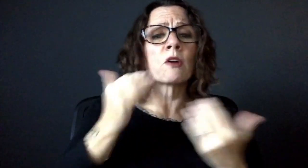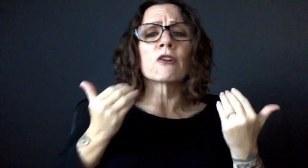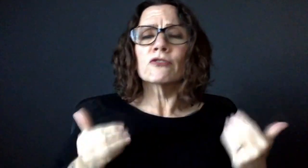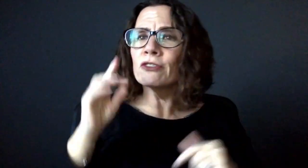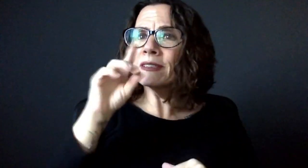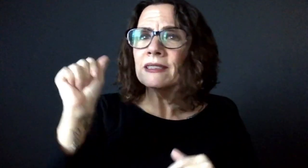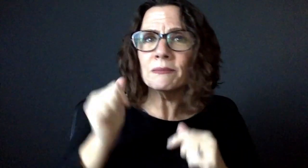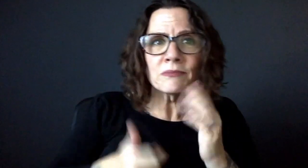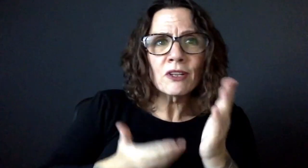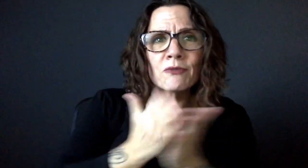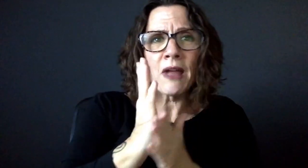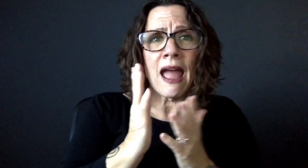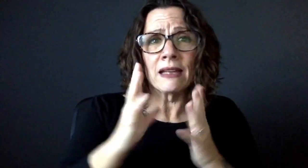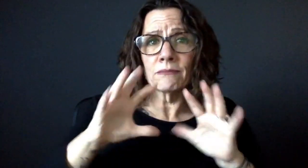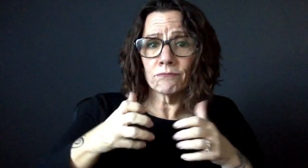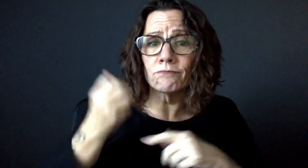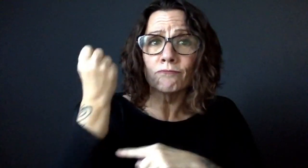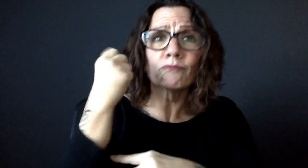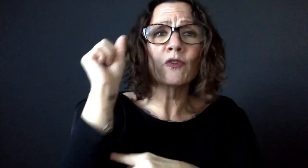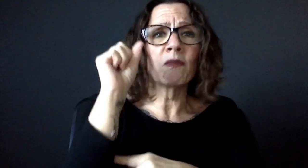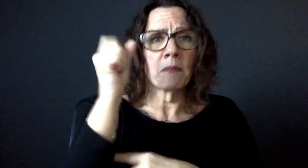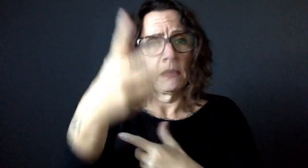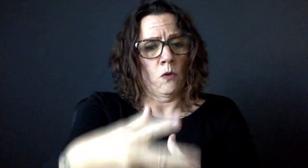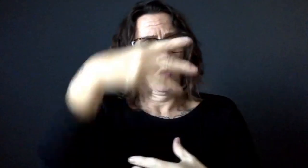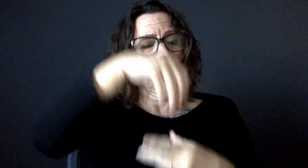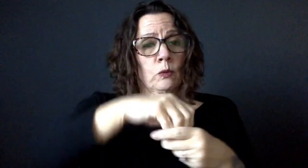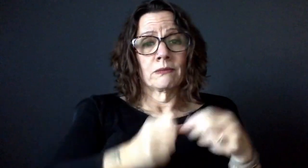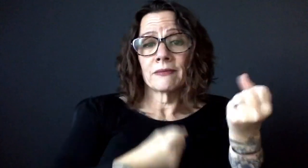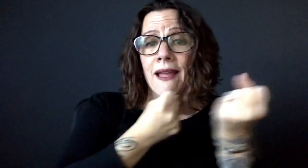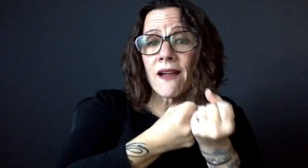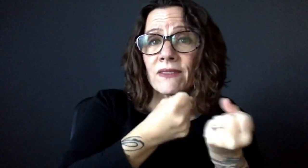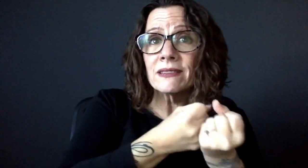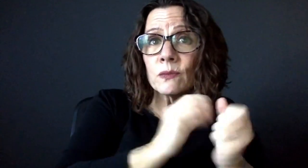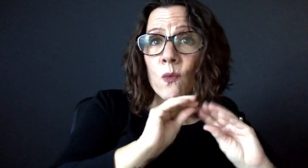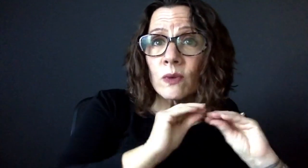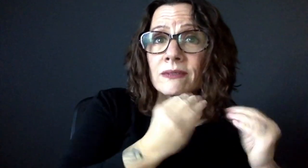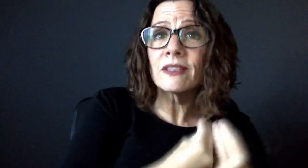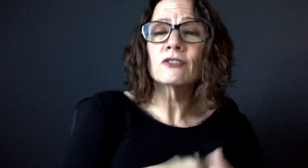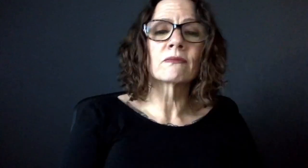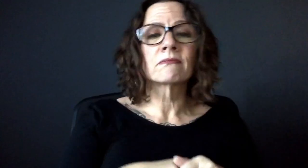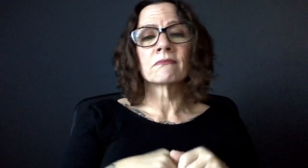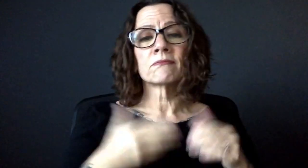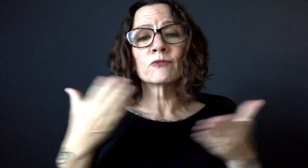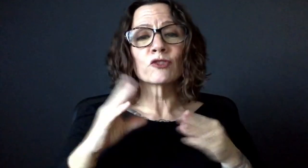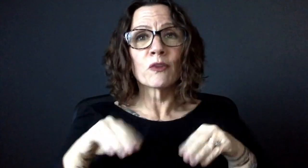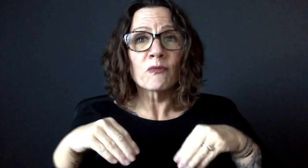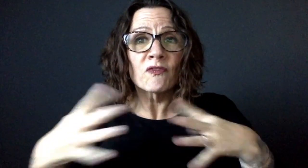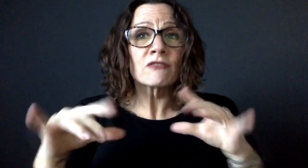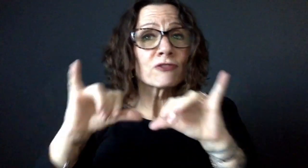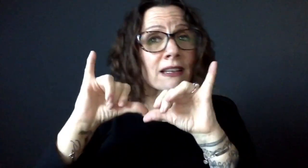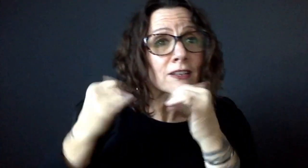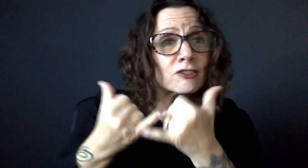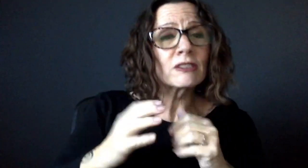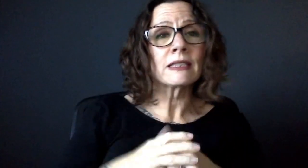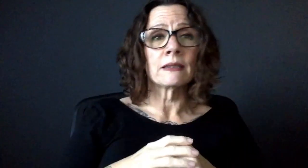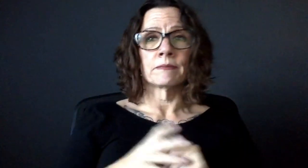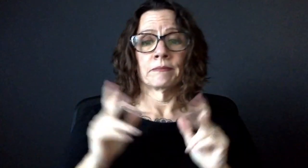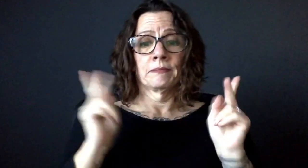the current disability rights movement includes advocacy organizations, service provision agencies,